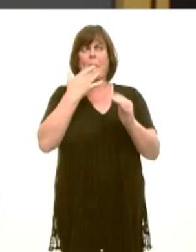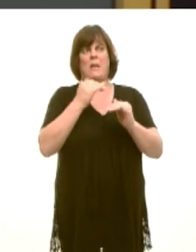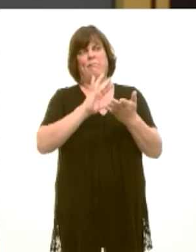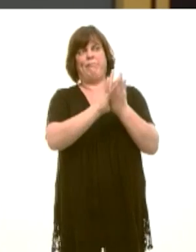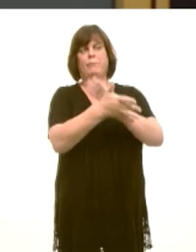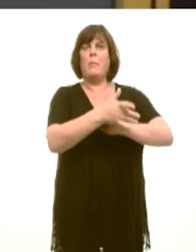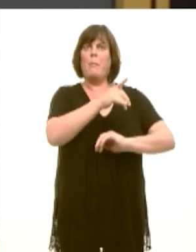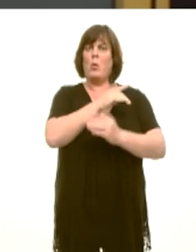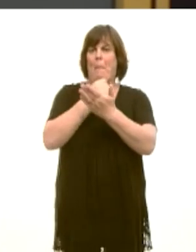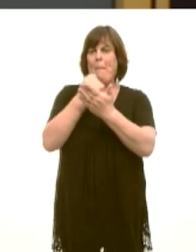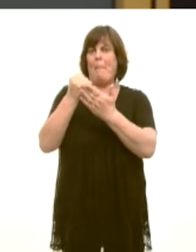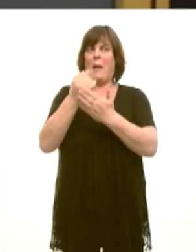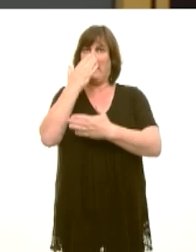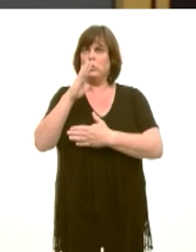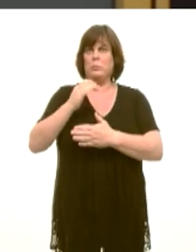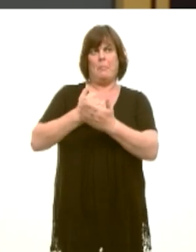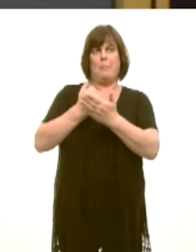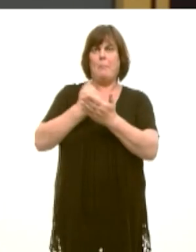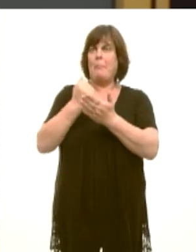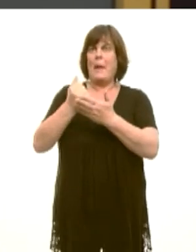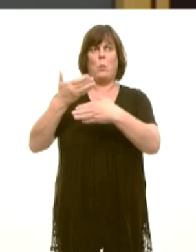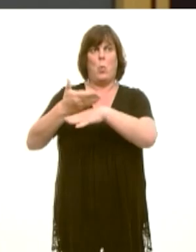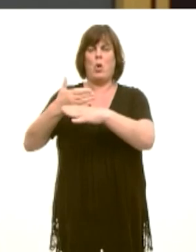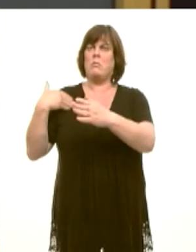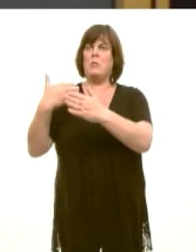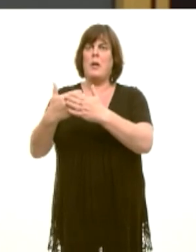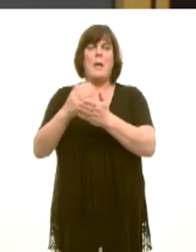clearly impacts upon local economies, employment and the opportunities for growth in small